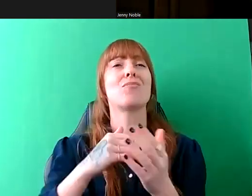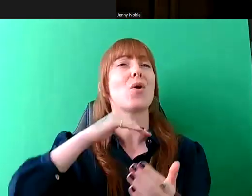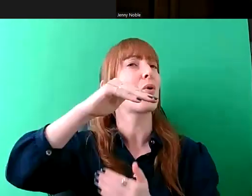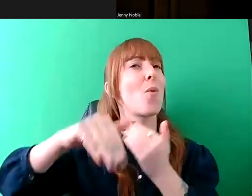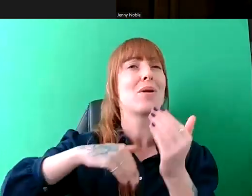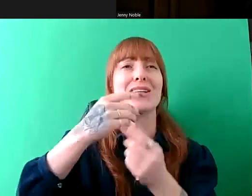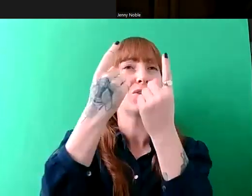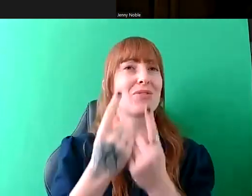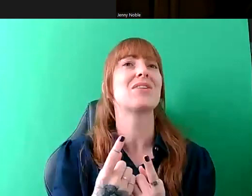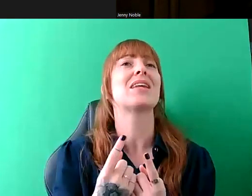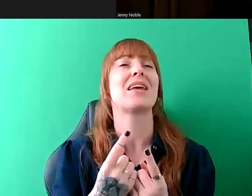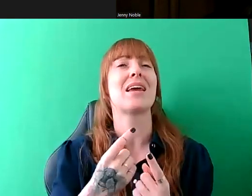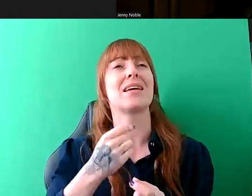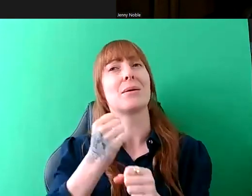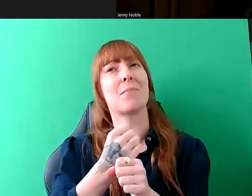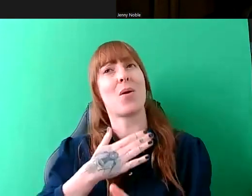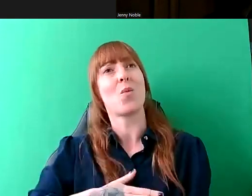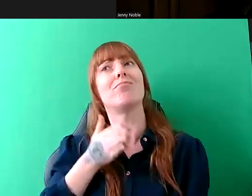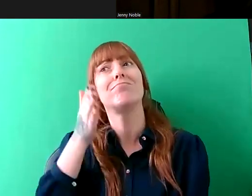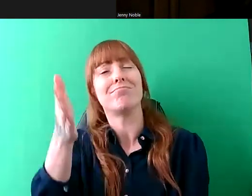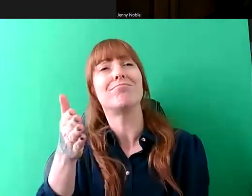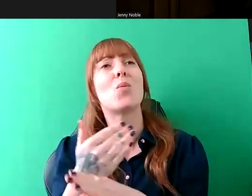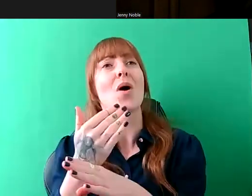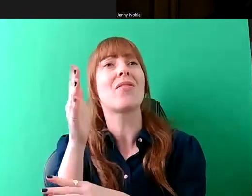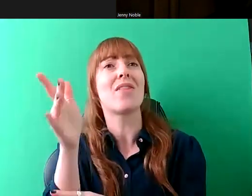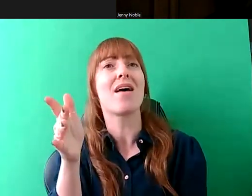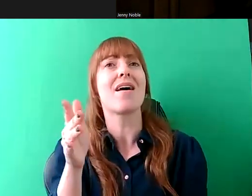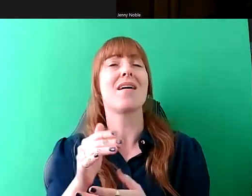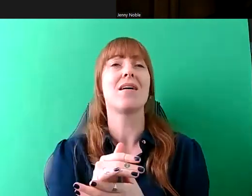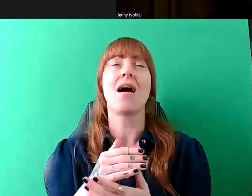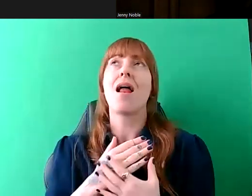the library in the first place. I mean I love all the collections, it's really hard to pick anything